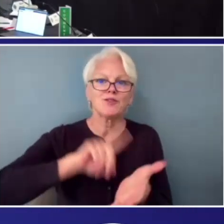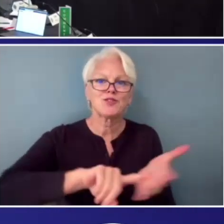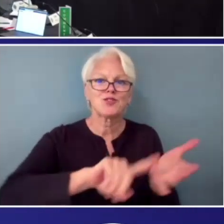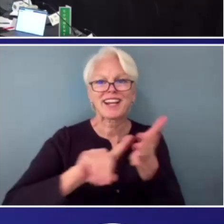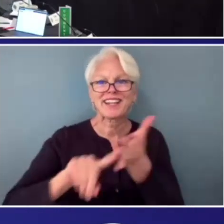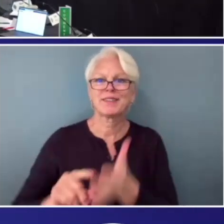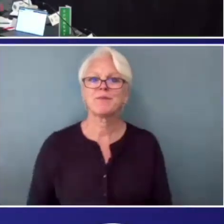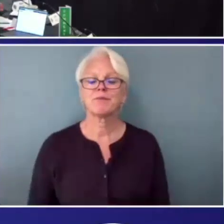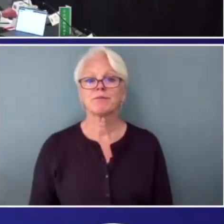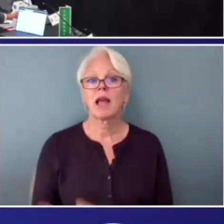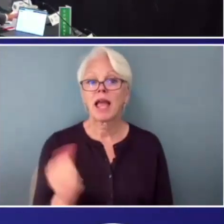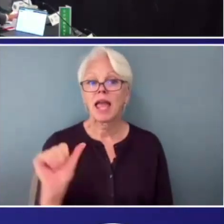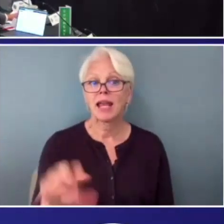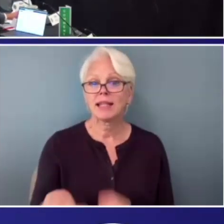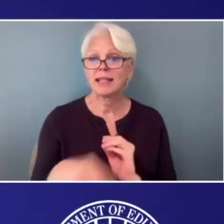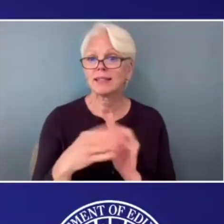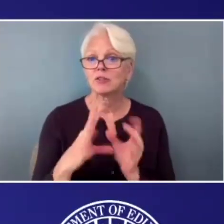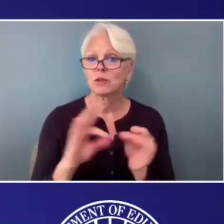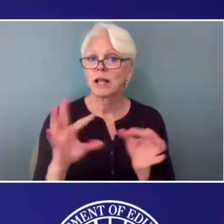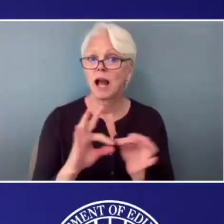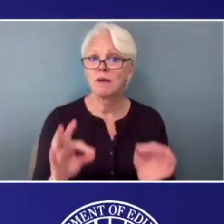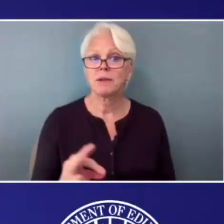Any additional comments? We have Jenna up next.